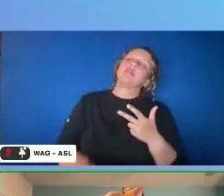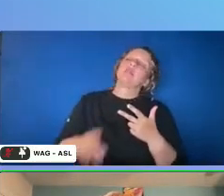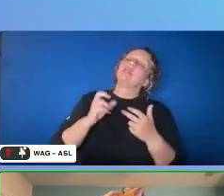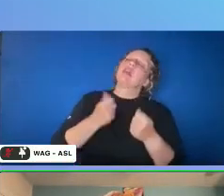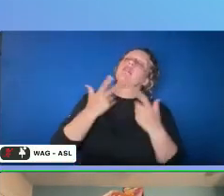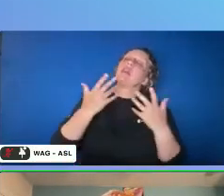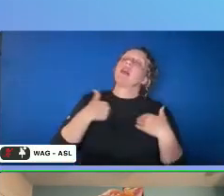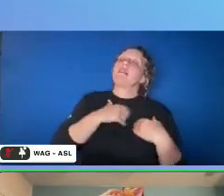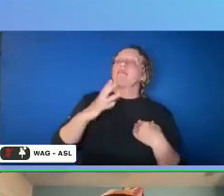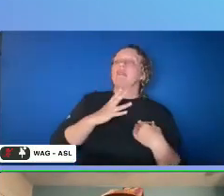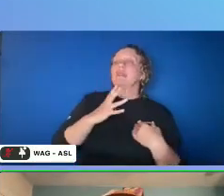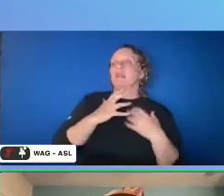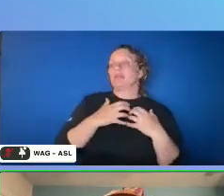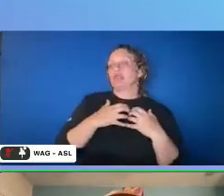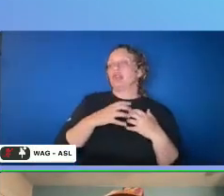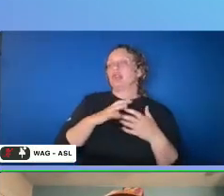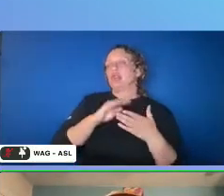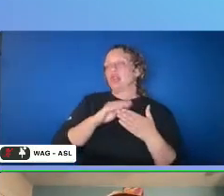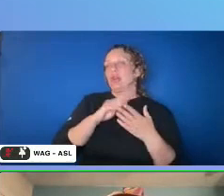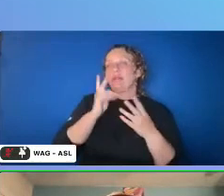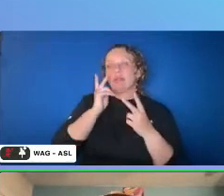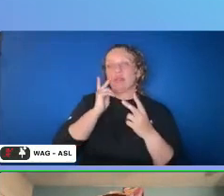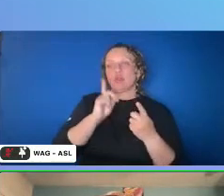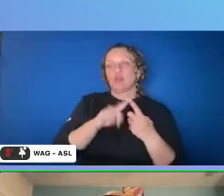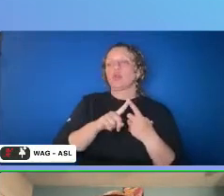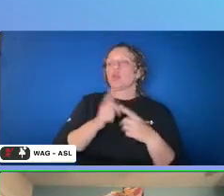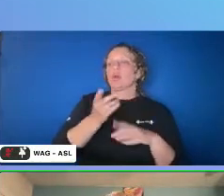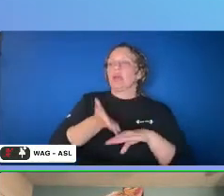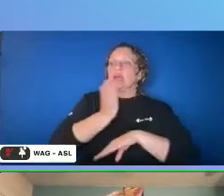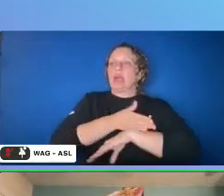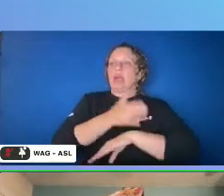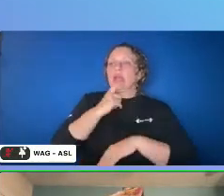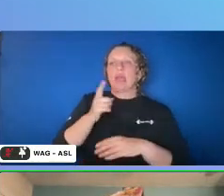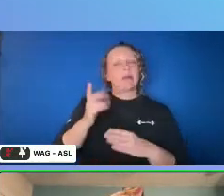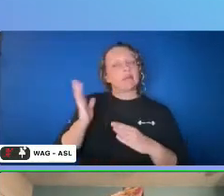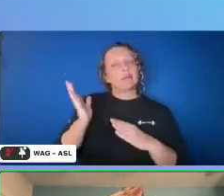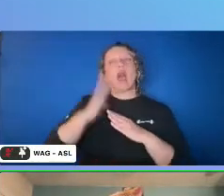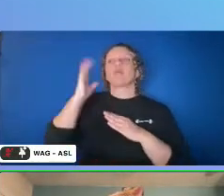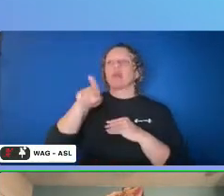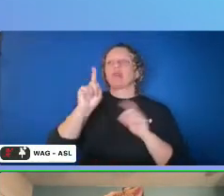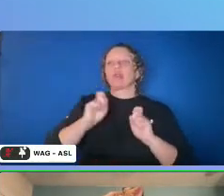our fancy machine learning computer vision to enhance and optimize your test even further.